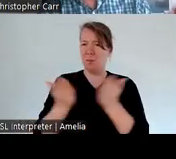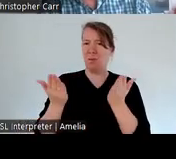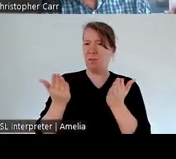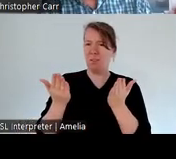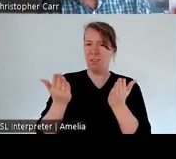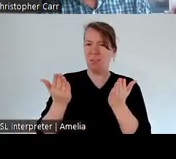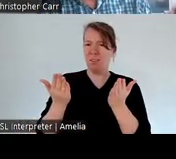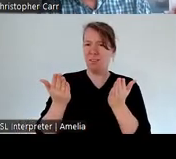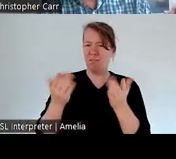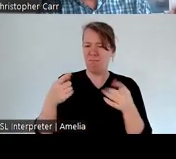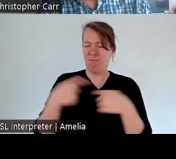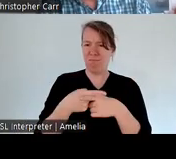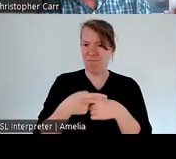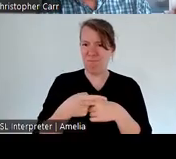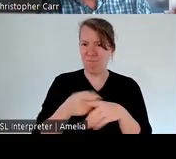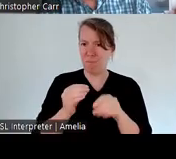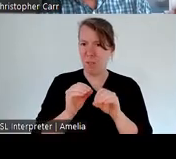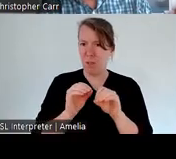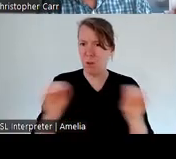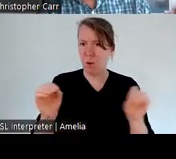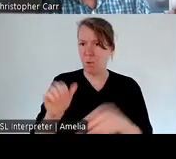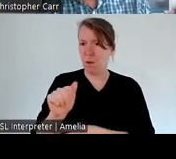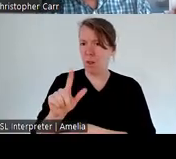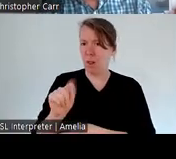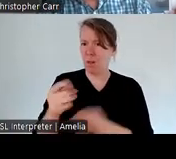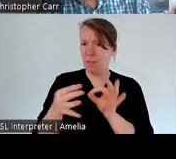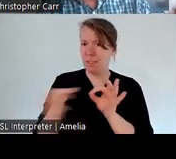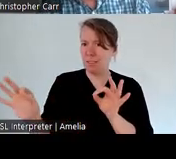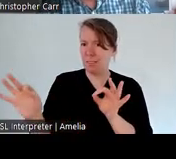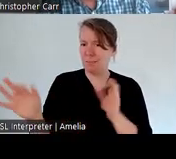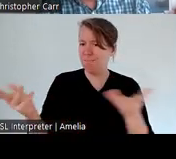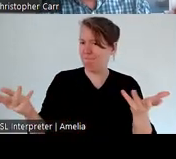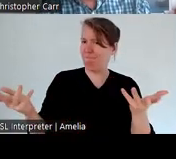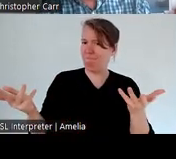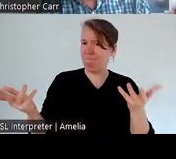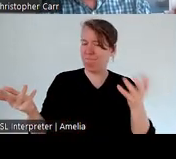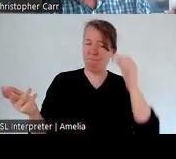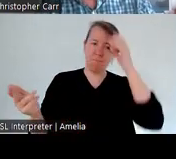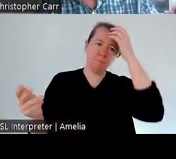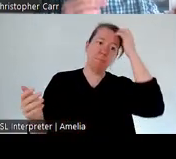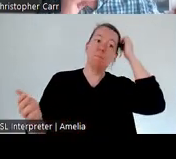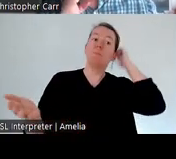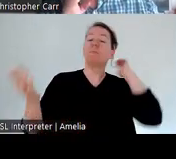of WCAG. And then you have, you know for navigation, can this book be navigated?